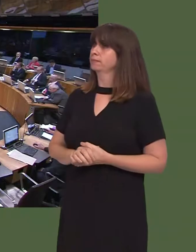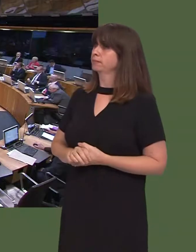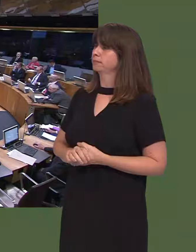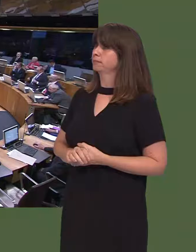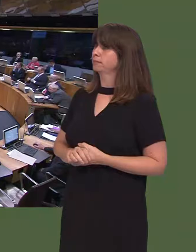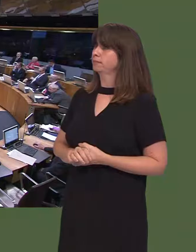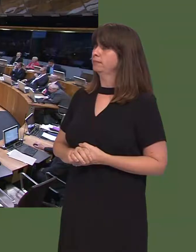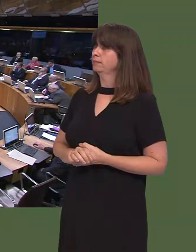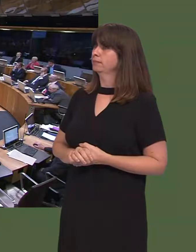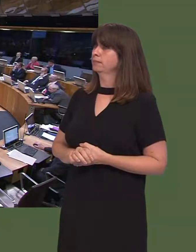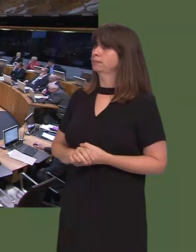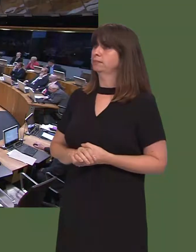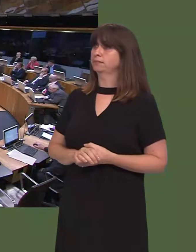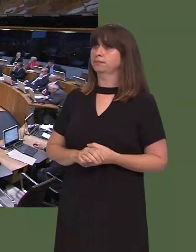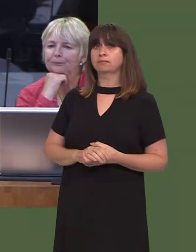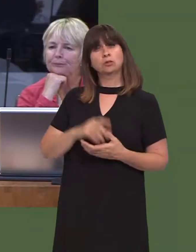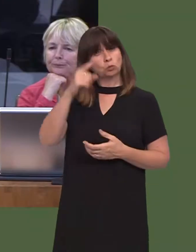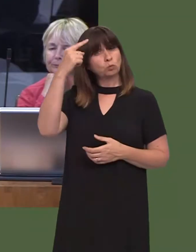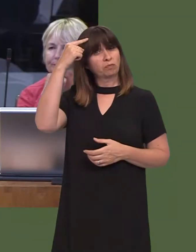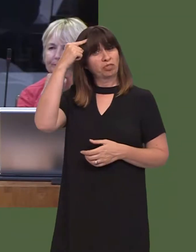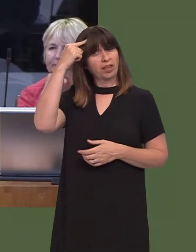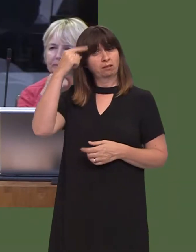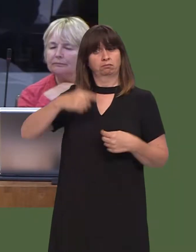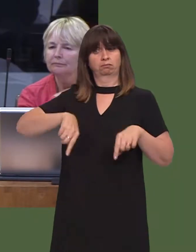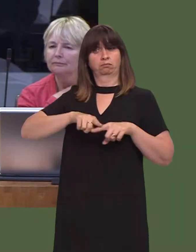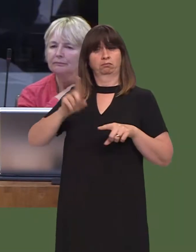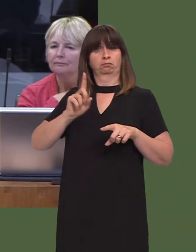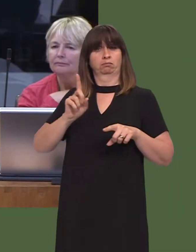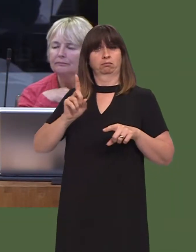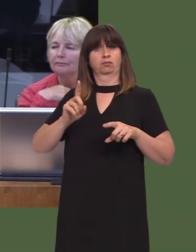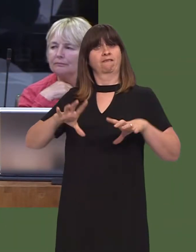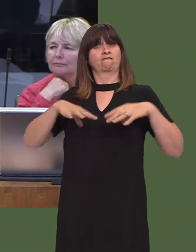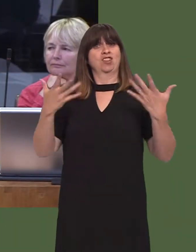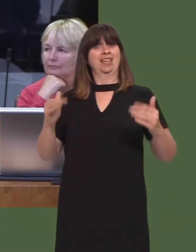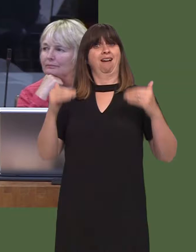Wales is moving towards free higher education or further away from it?